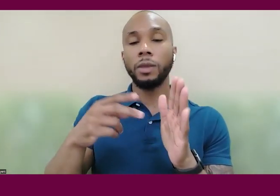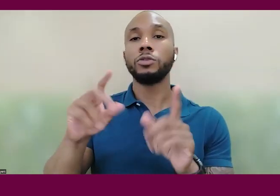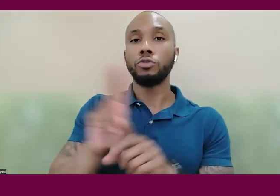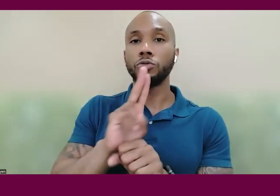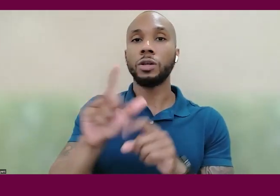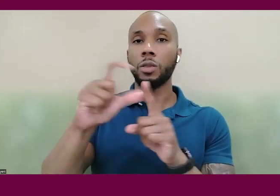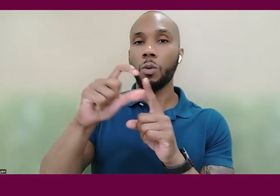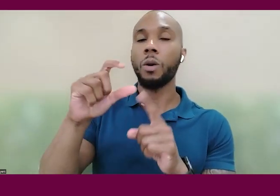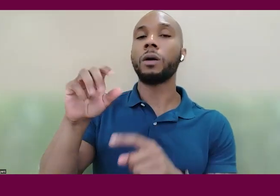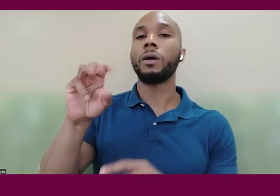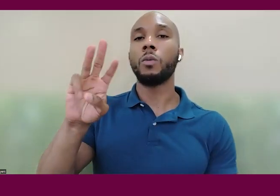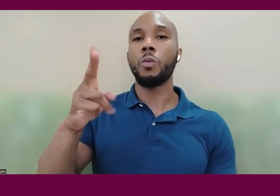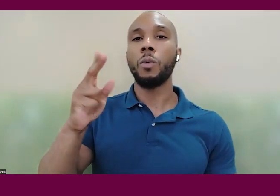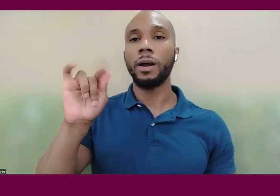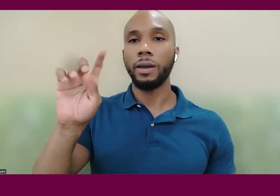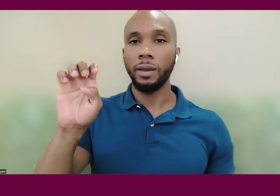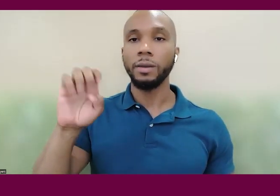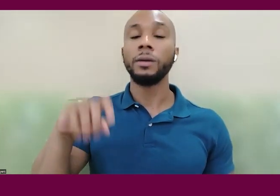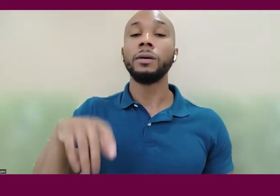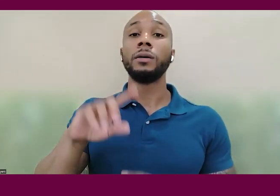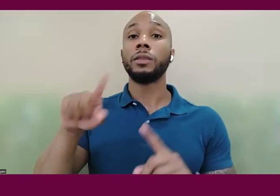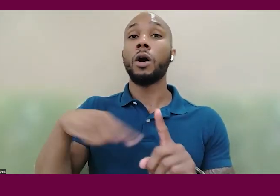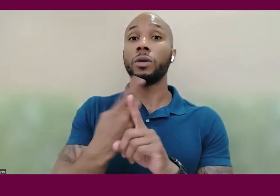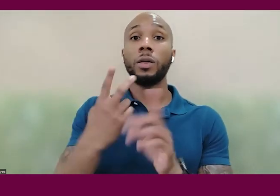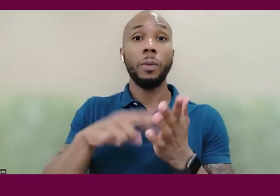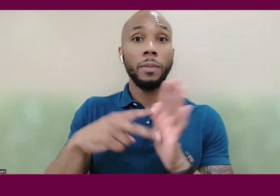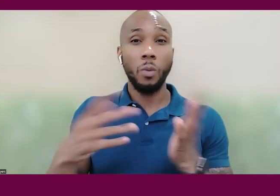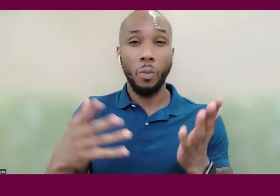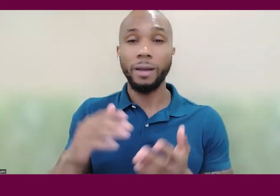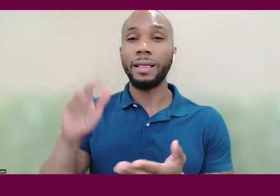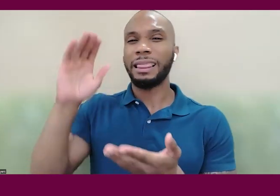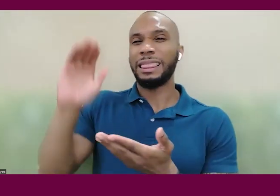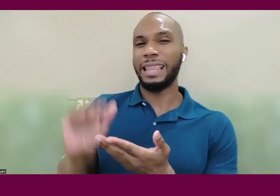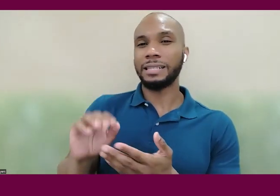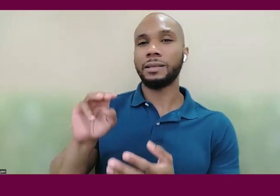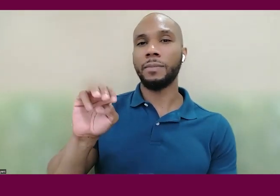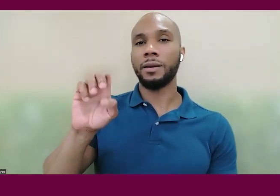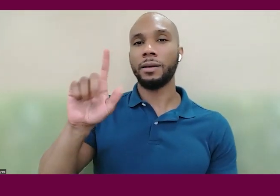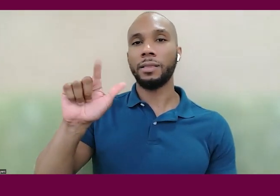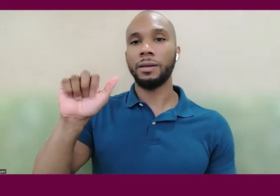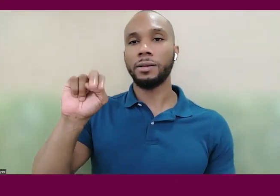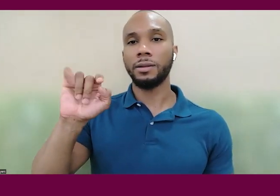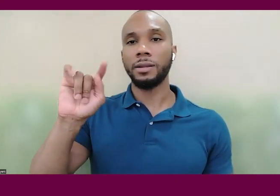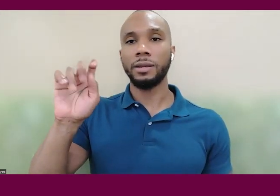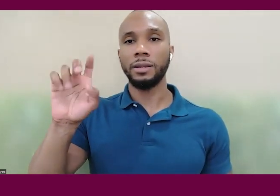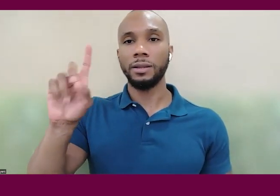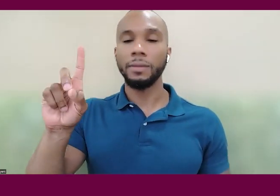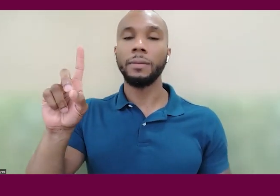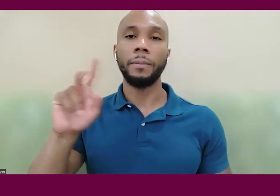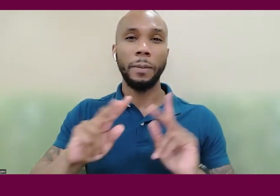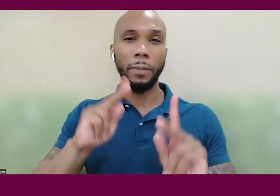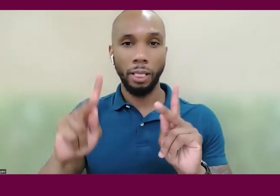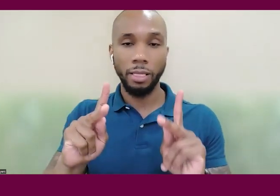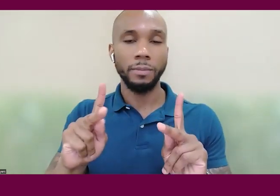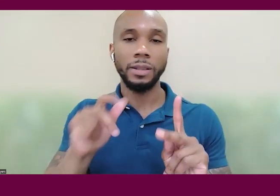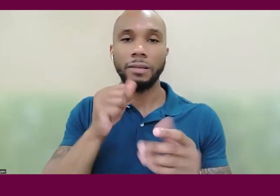If the only thing you mean by white is less "melinated" people, that ain't good enough.